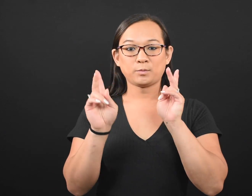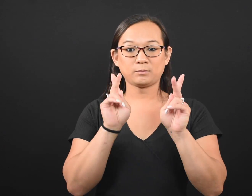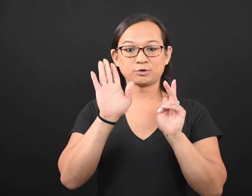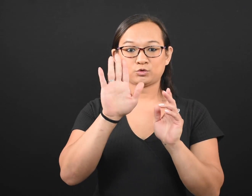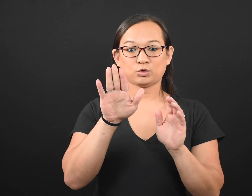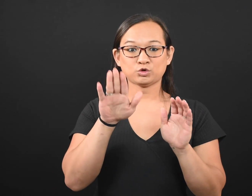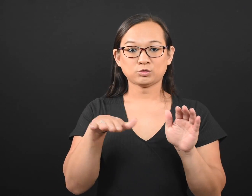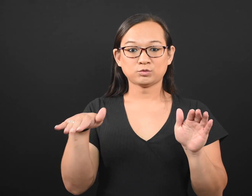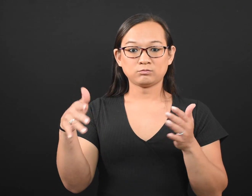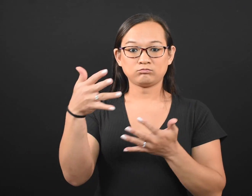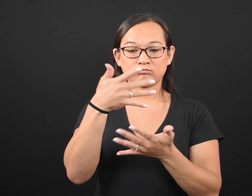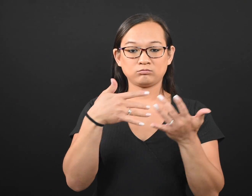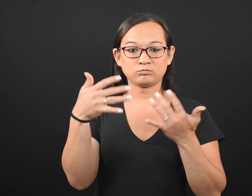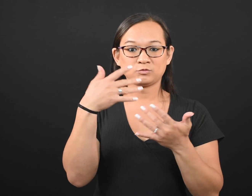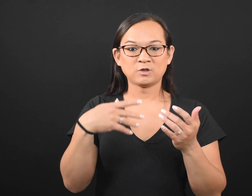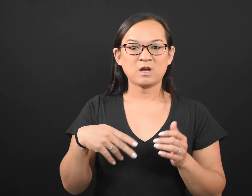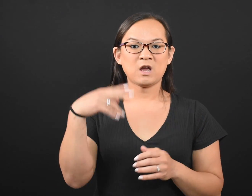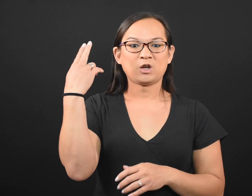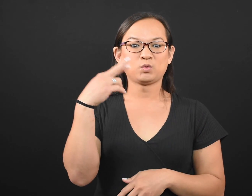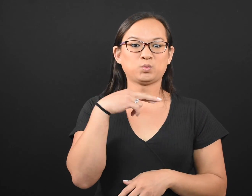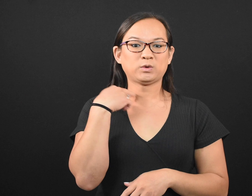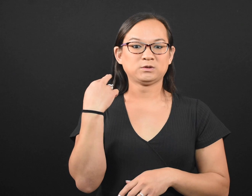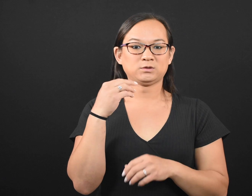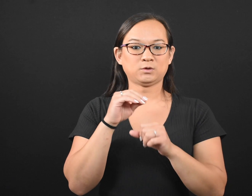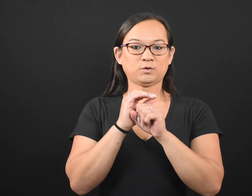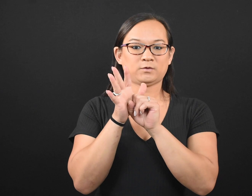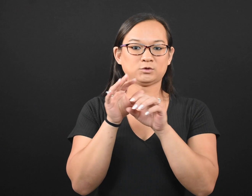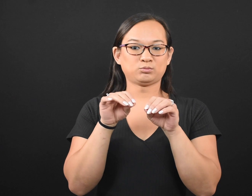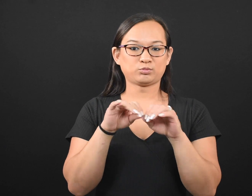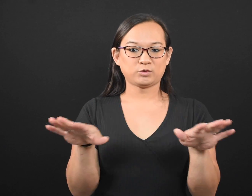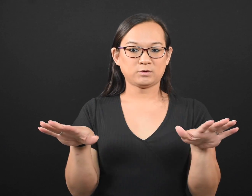The more people your child interacts with, and the longer that interaction,